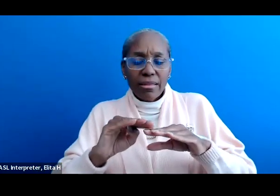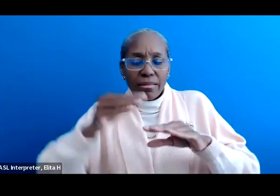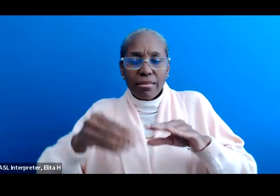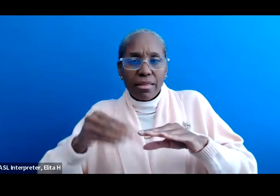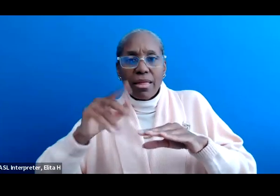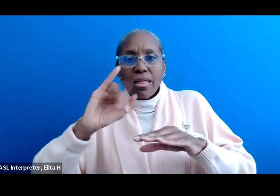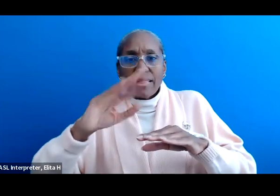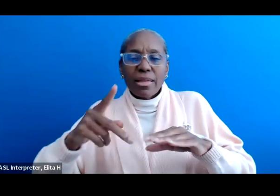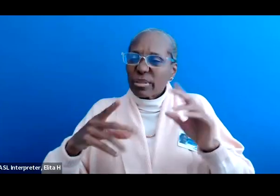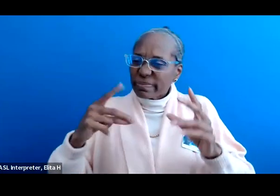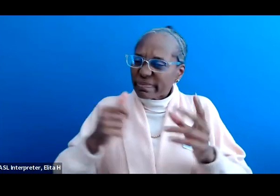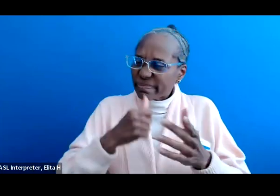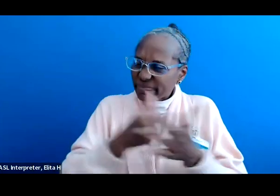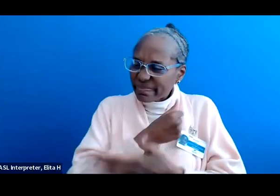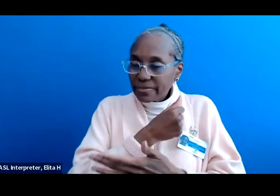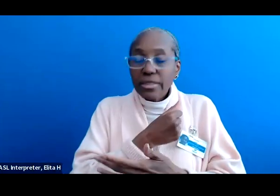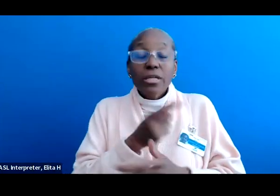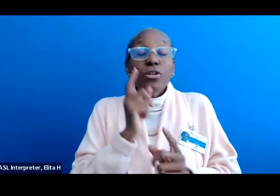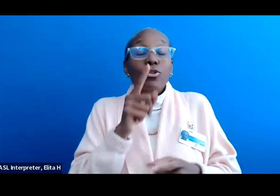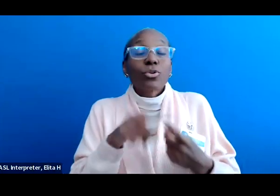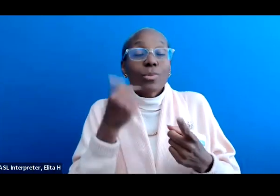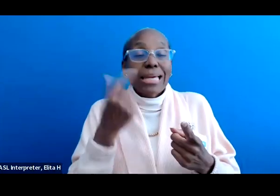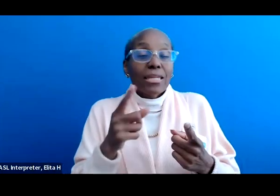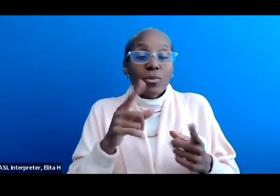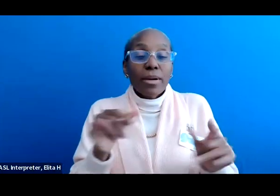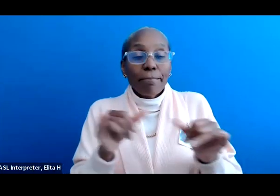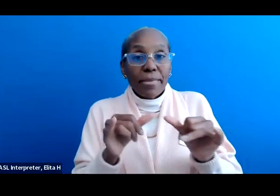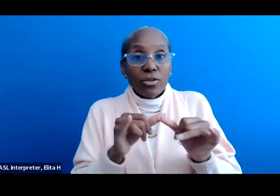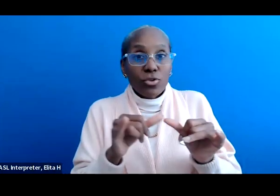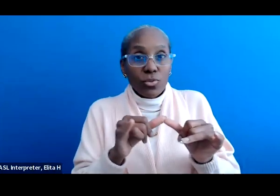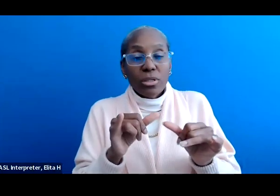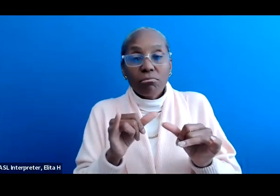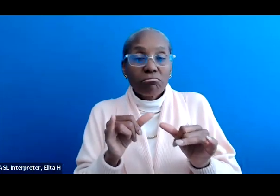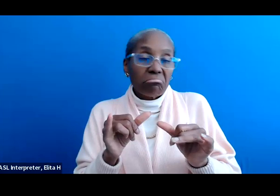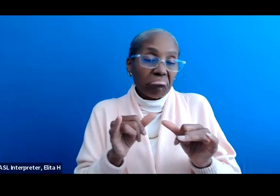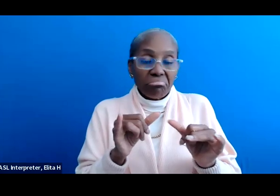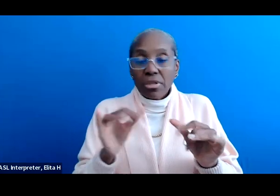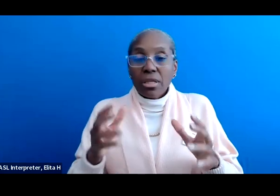But if you go to any place that's measuring any kind of freight or a